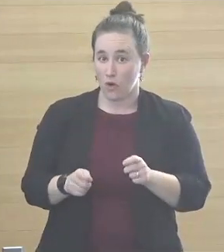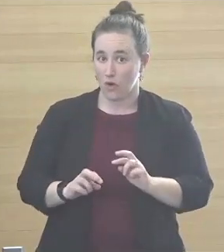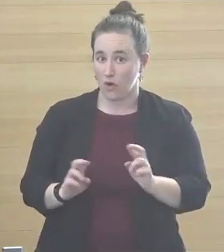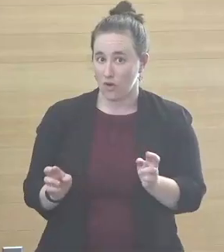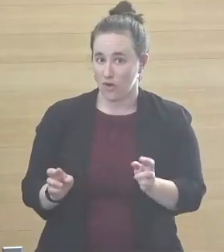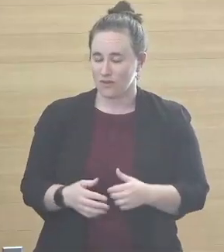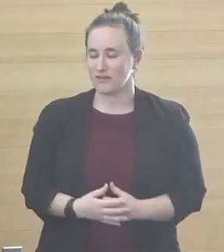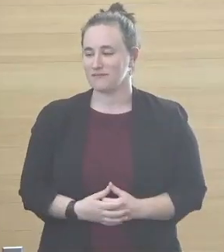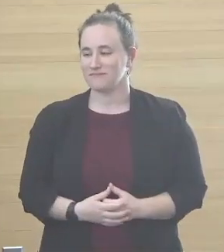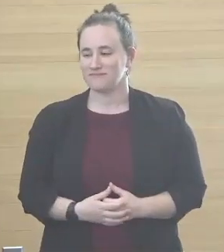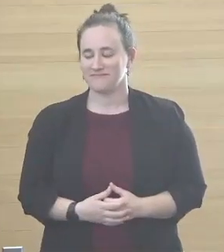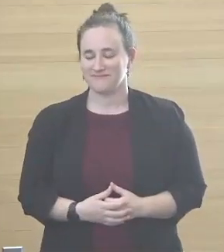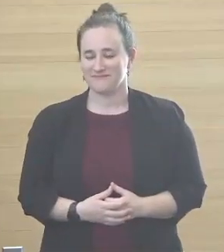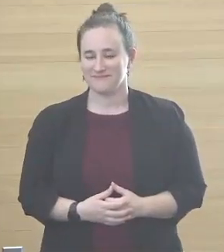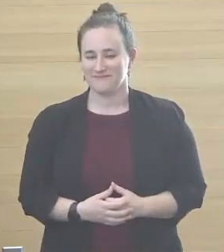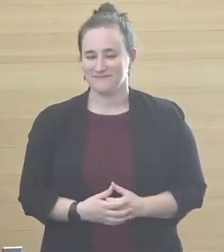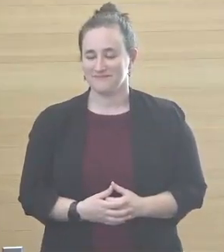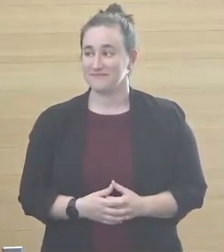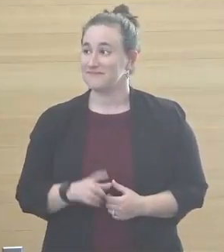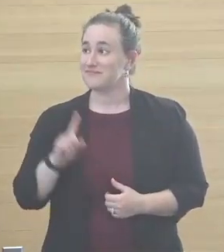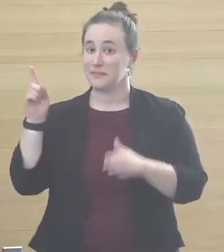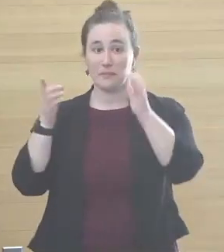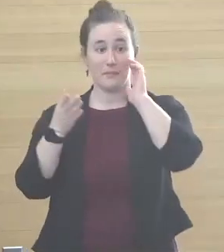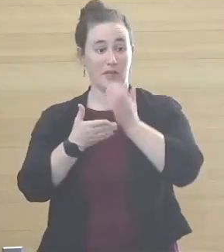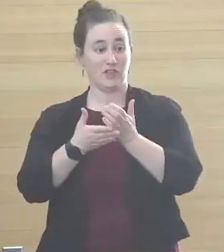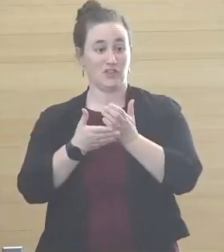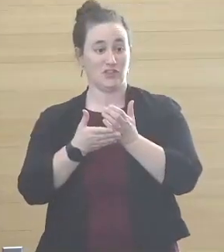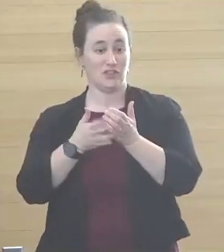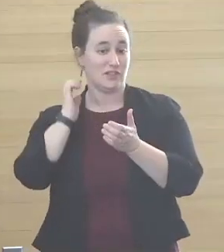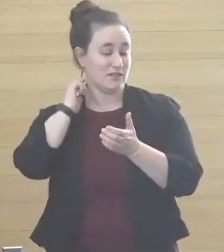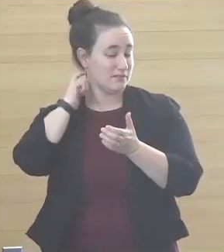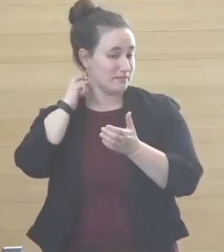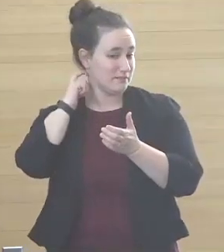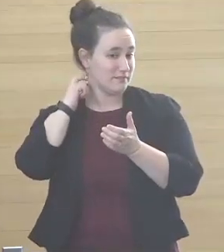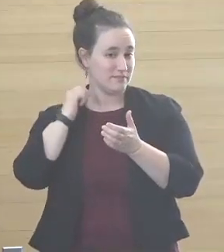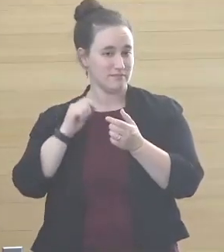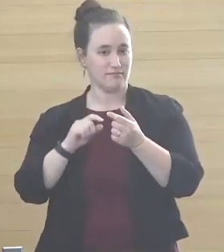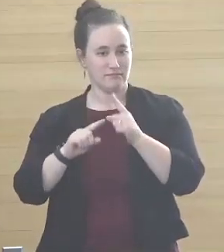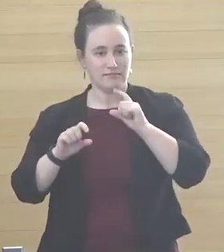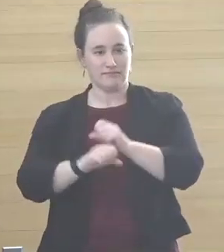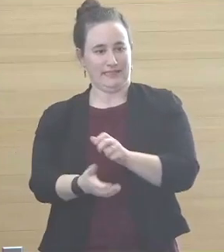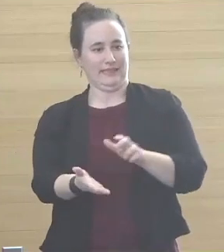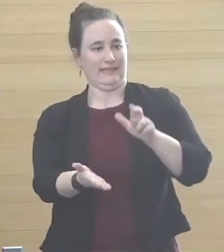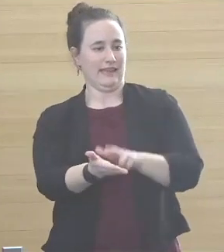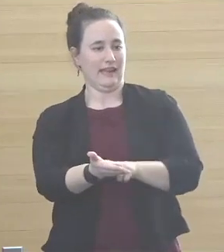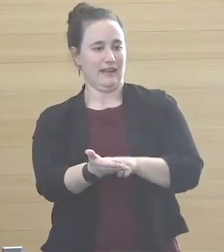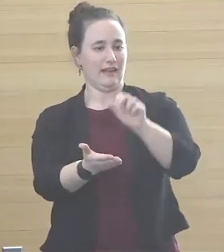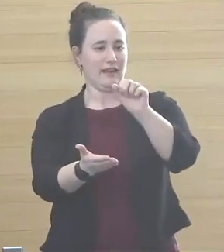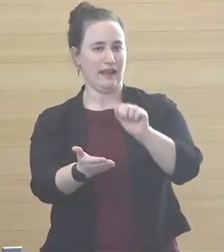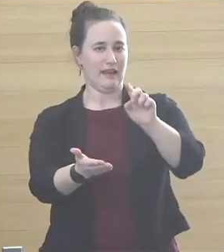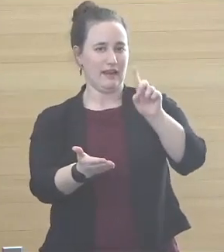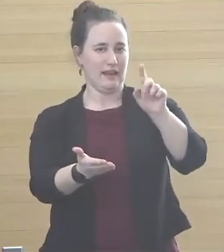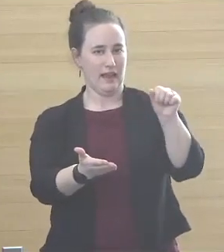And on the screen is a photo of the signing of the Americans with Disabilities Act.